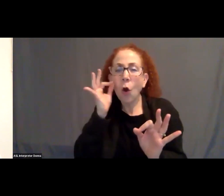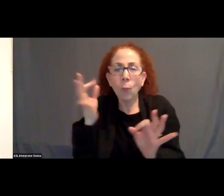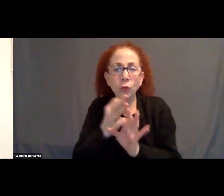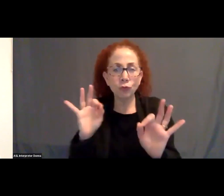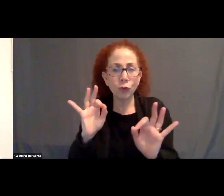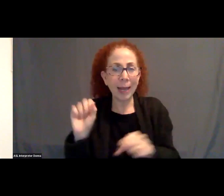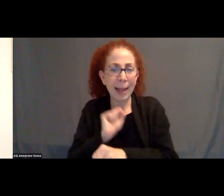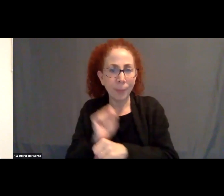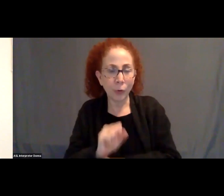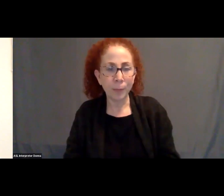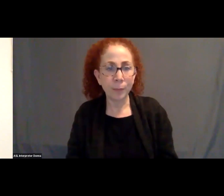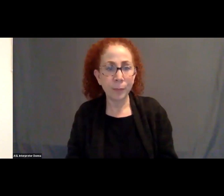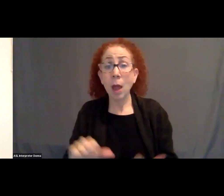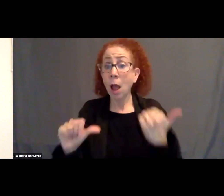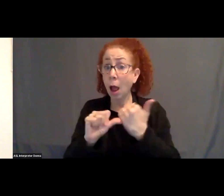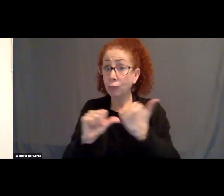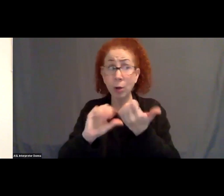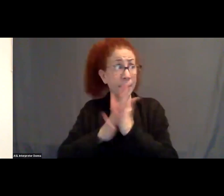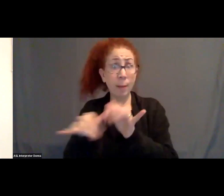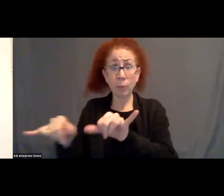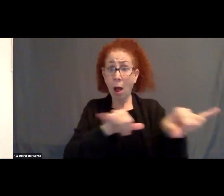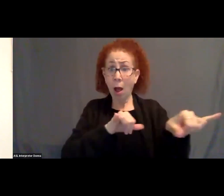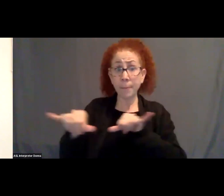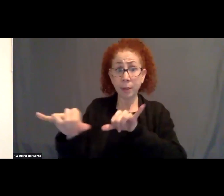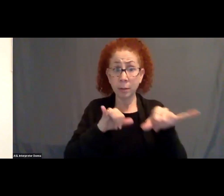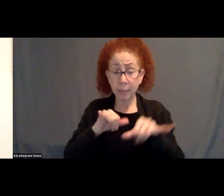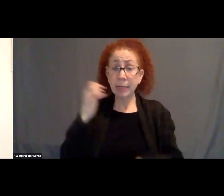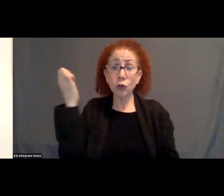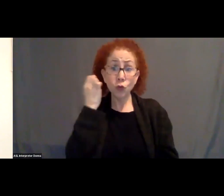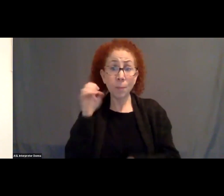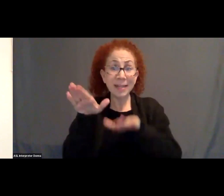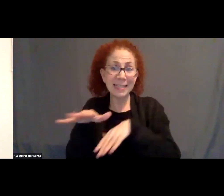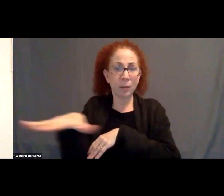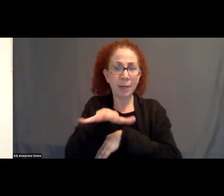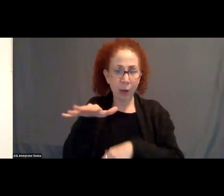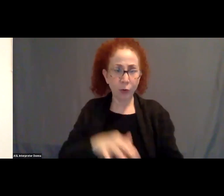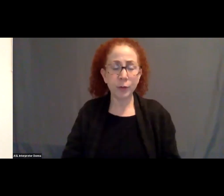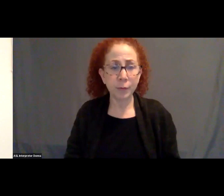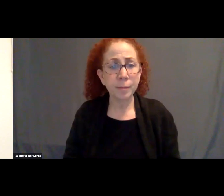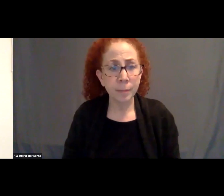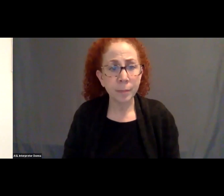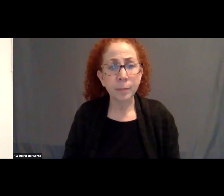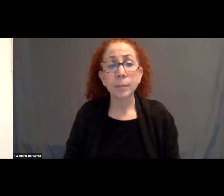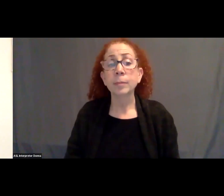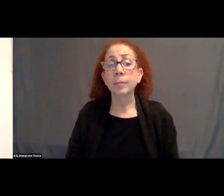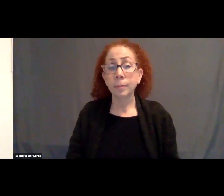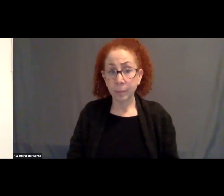And apprenticeships became really common in strongholds of European settlement. By the application and combination